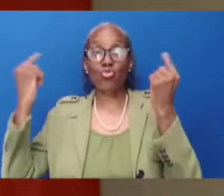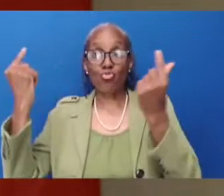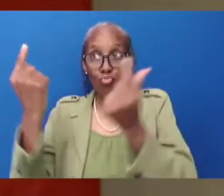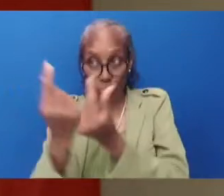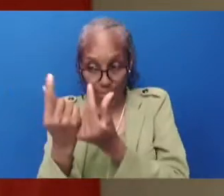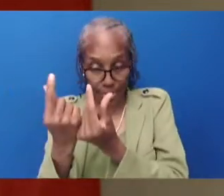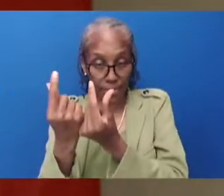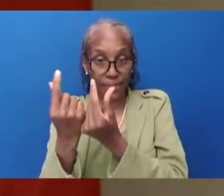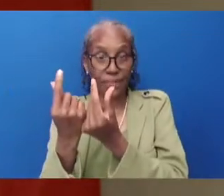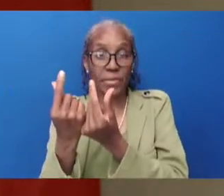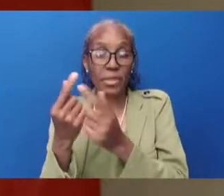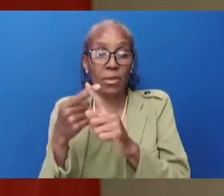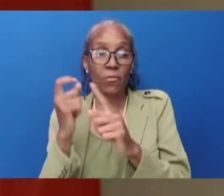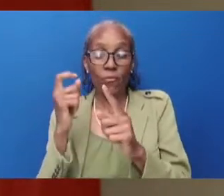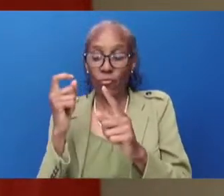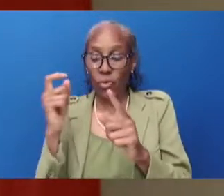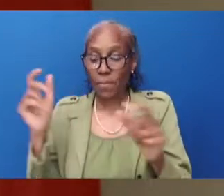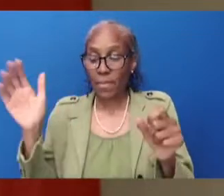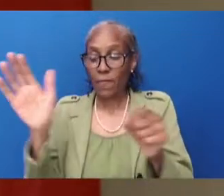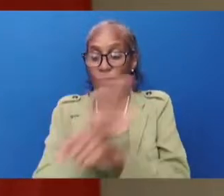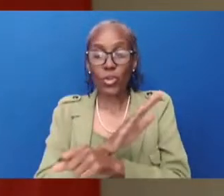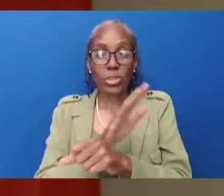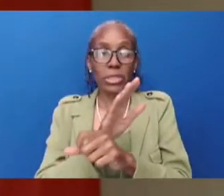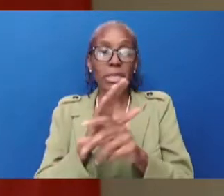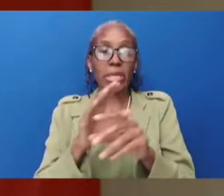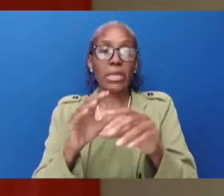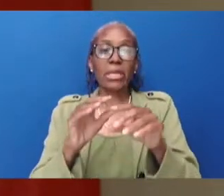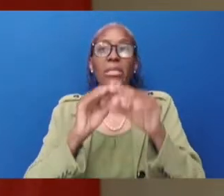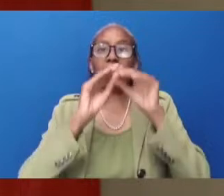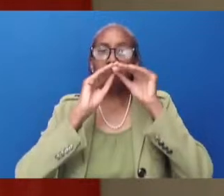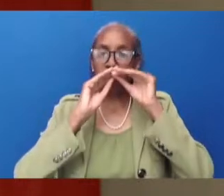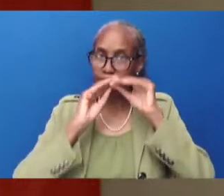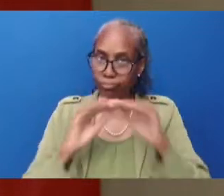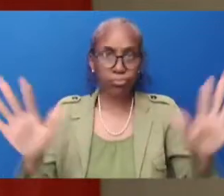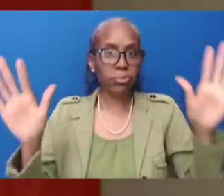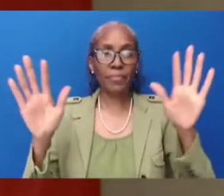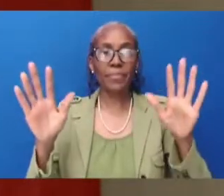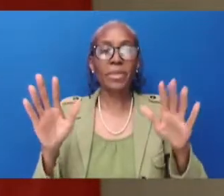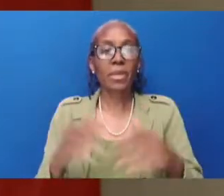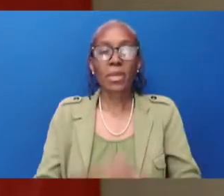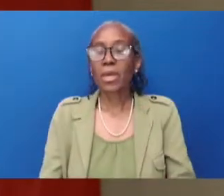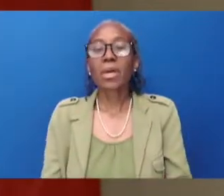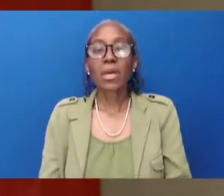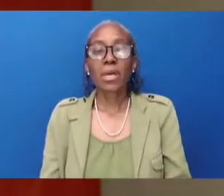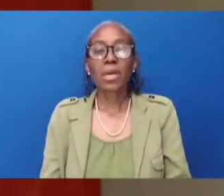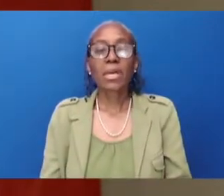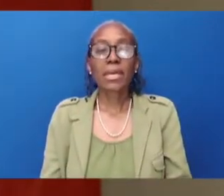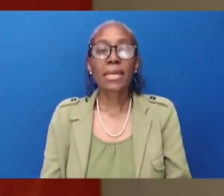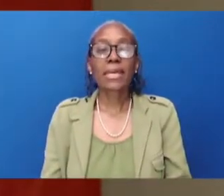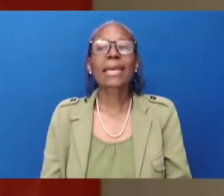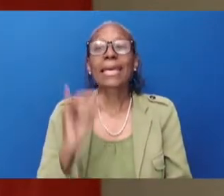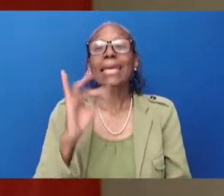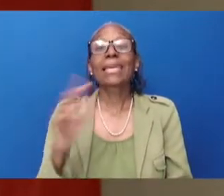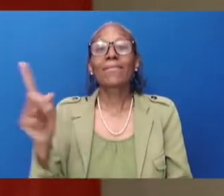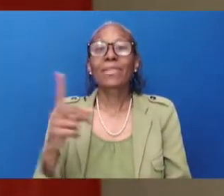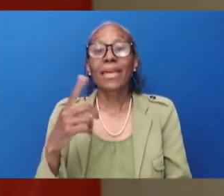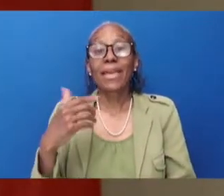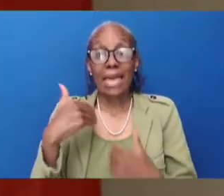THAT WOULD PREVENT ONE GROUP